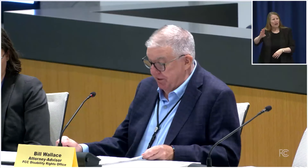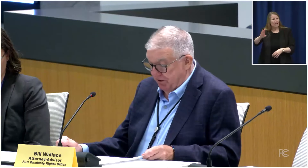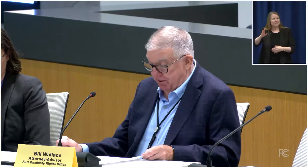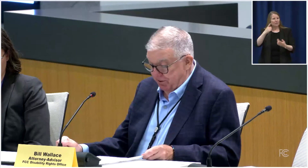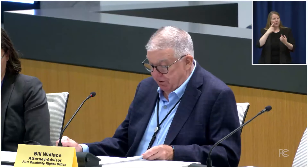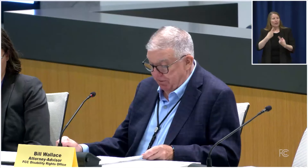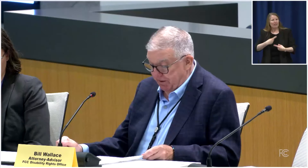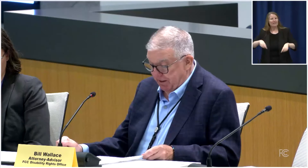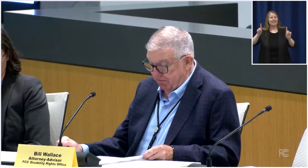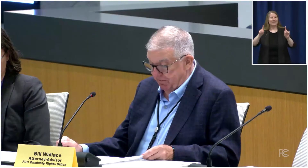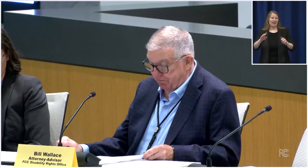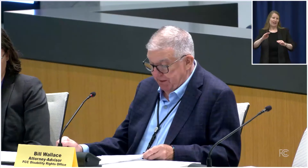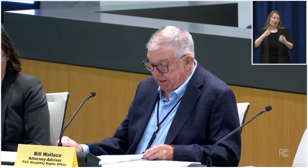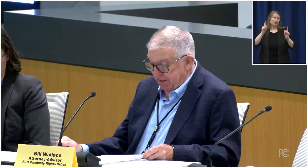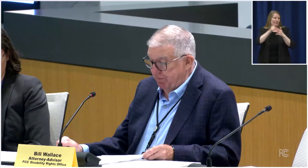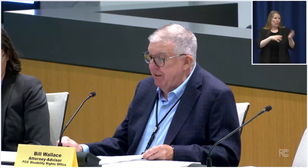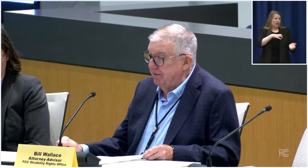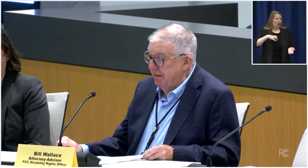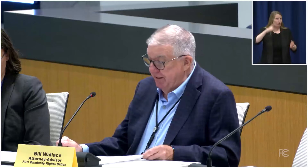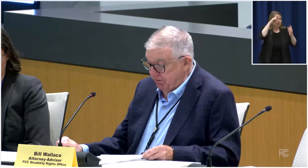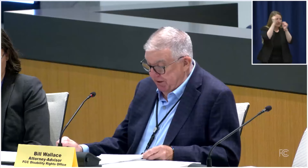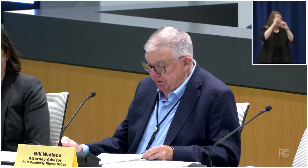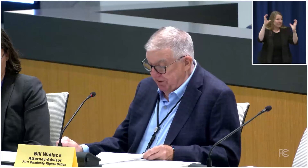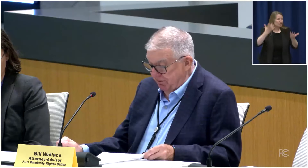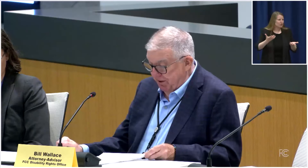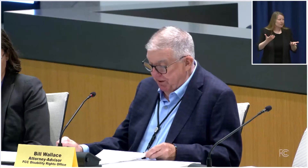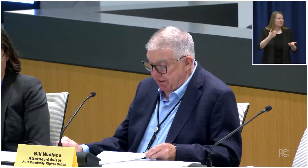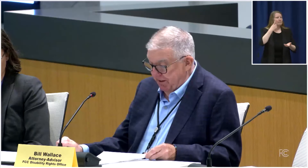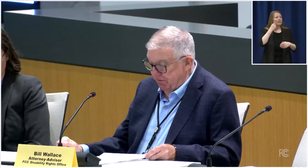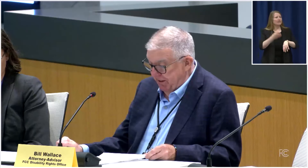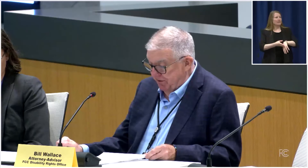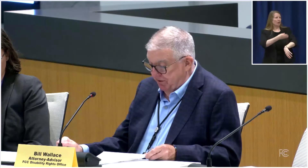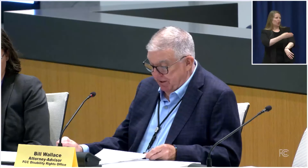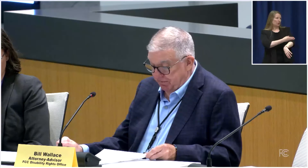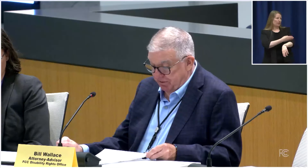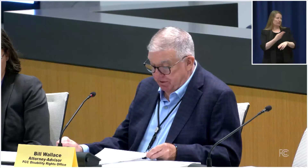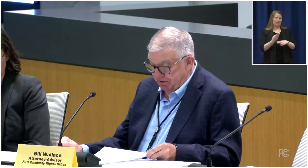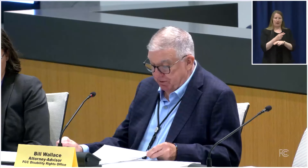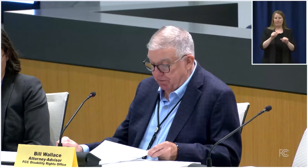DISABILITIES SO THEY CAN ACCESS THE PUBLIC TELEPHONE SYSTEM. THE COMMISSION OBSERVED